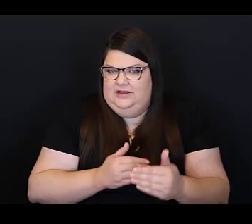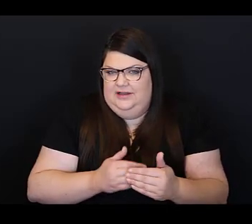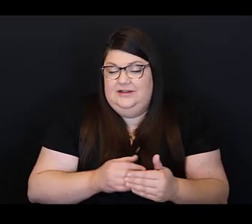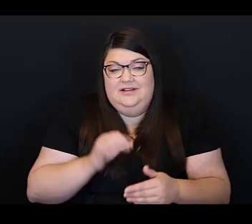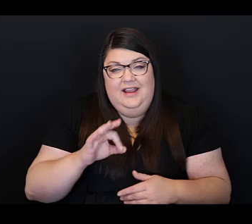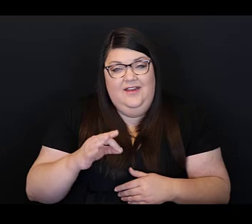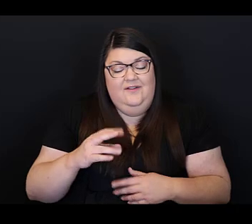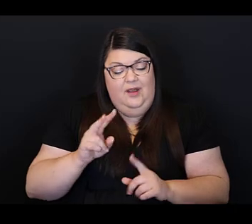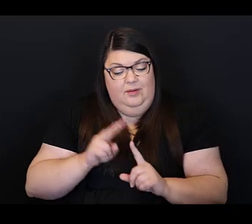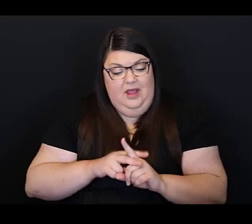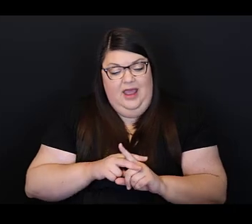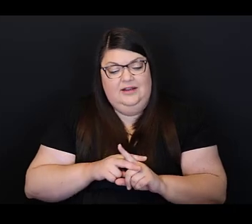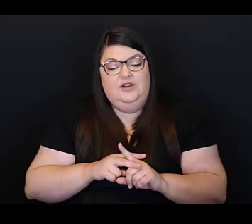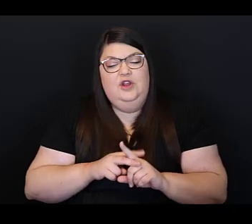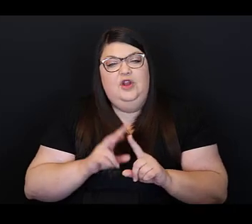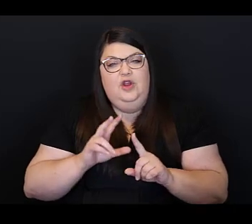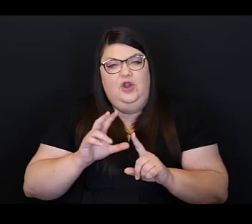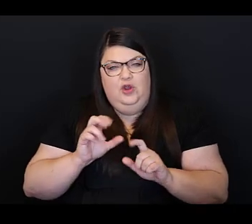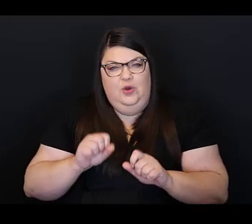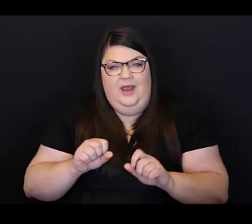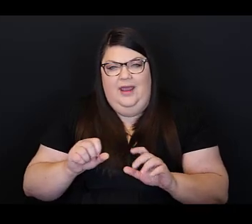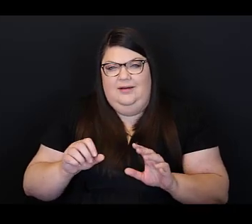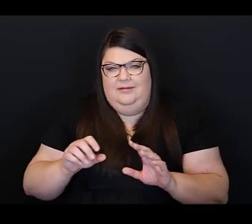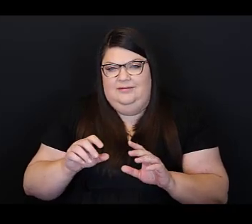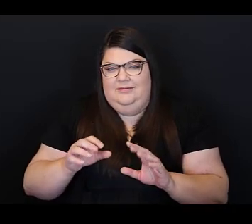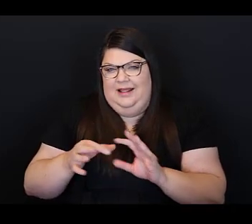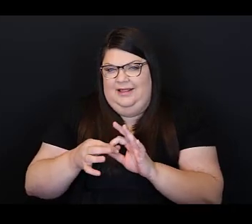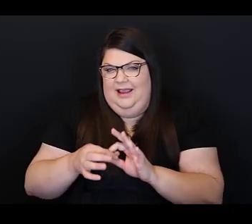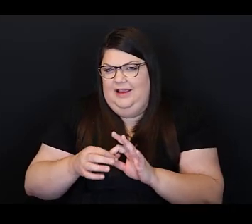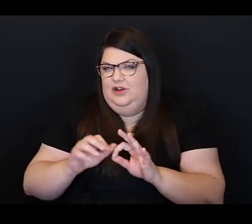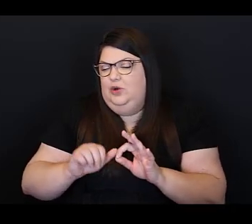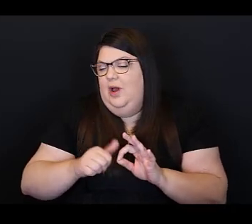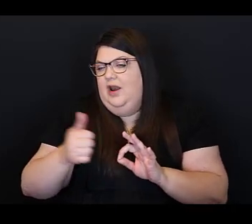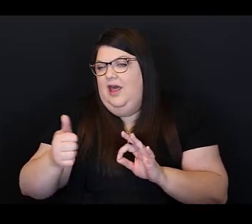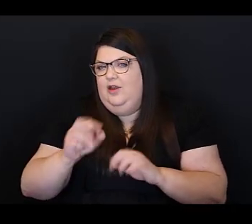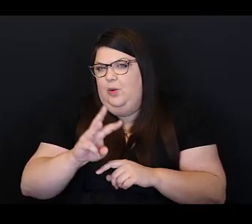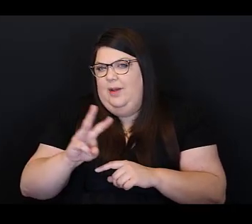web link to the material if it is located on another website. Enter the web link in the